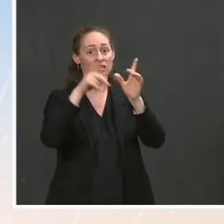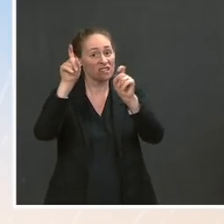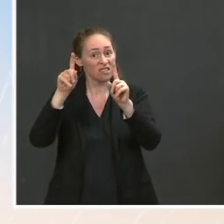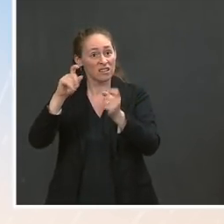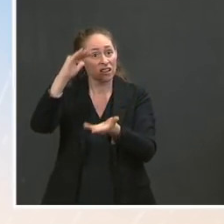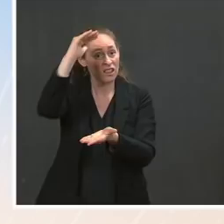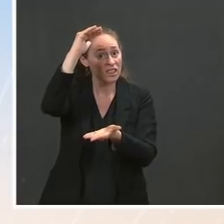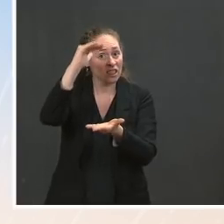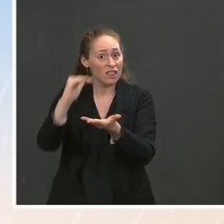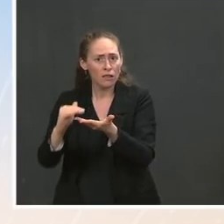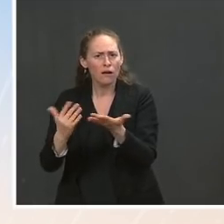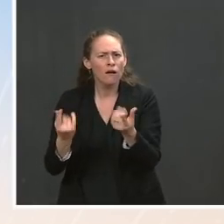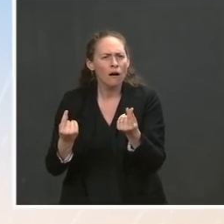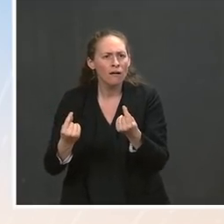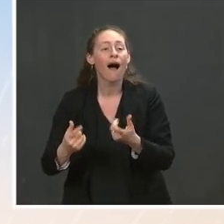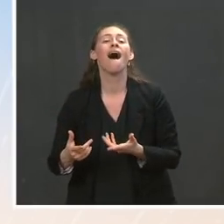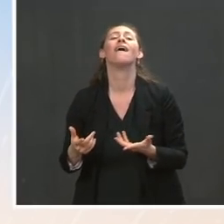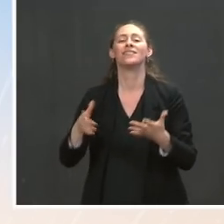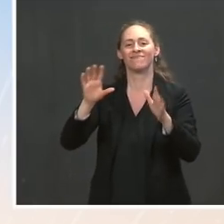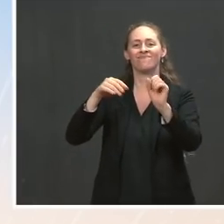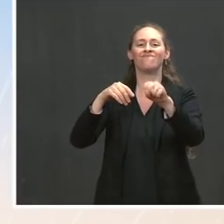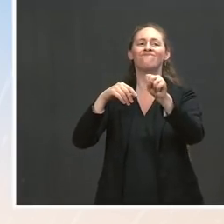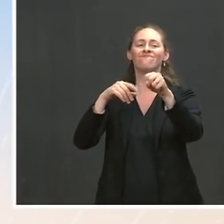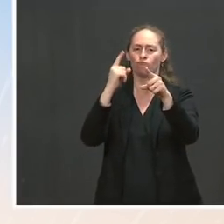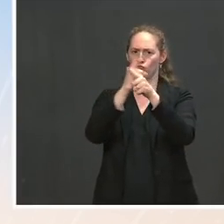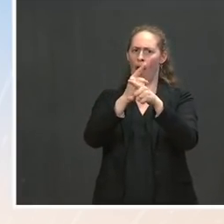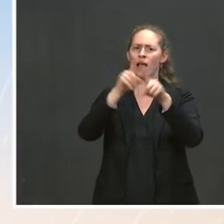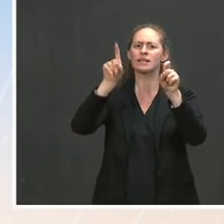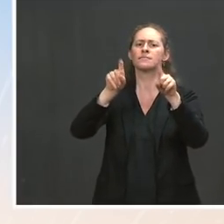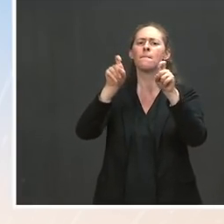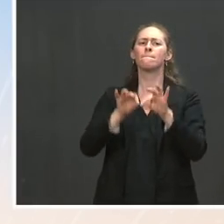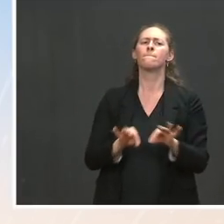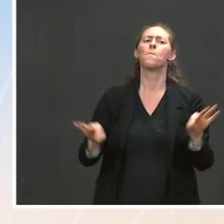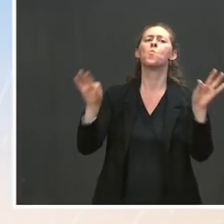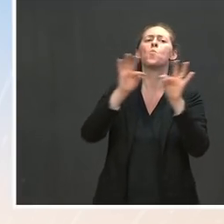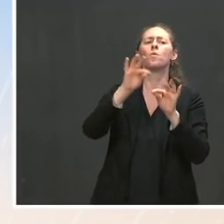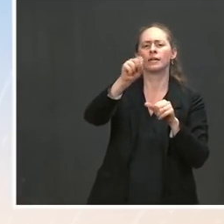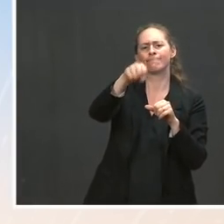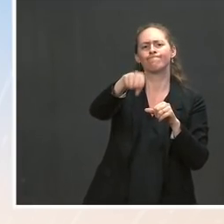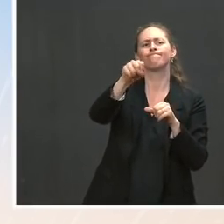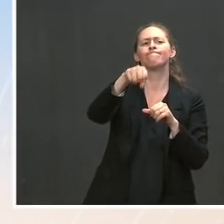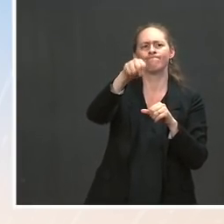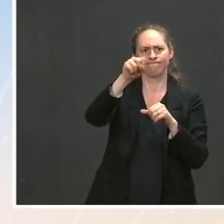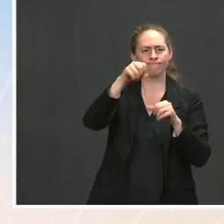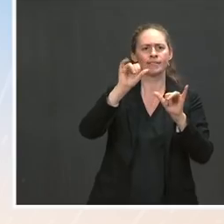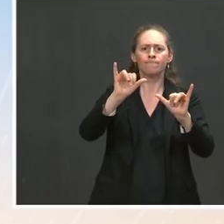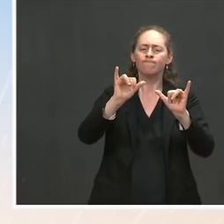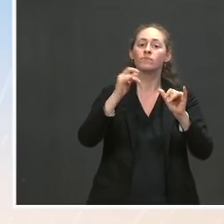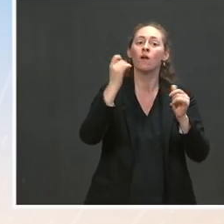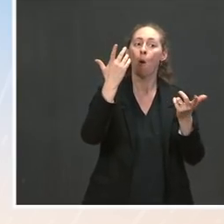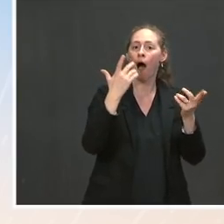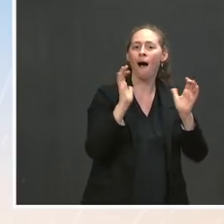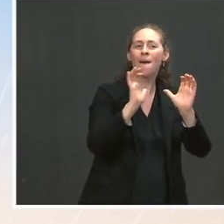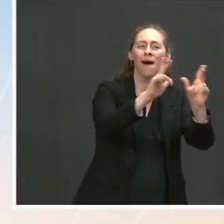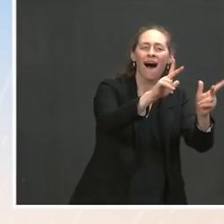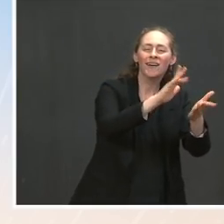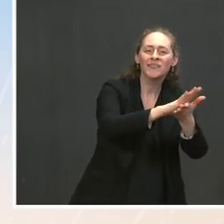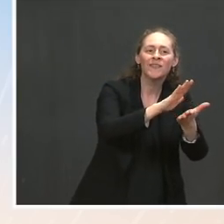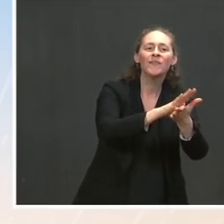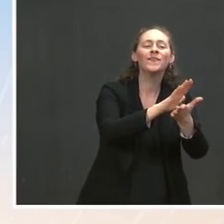whether it's schools or workplaces or businesses, especially as we still have a majority of the population that still needs to be vaccinated,